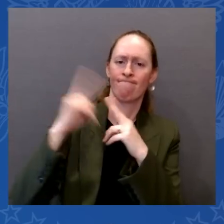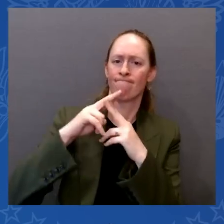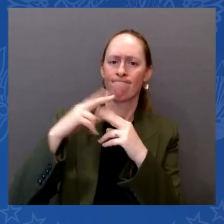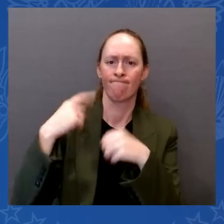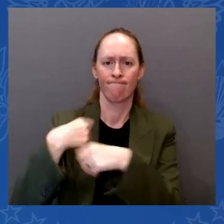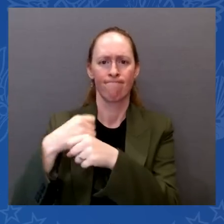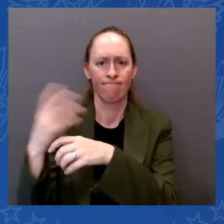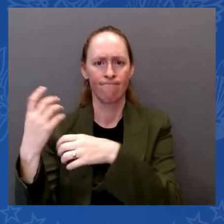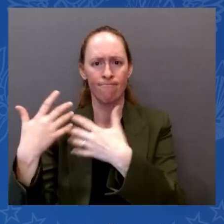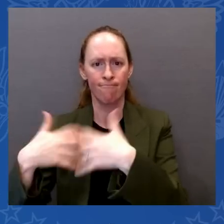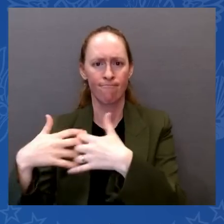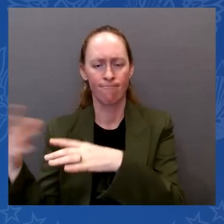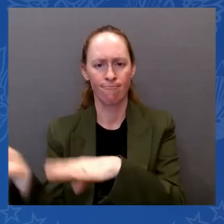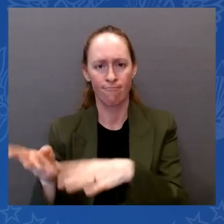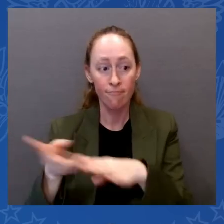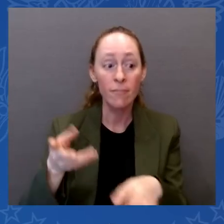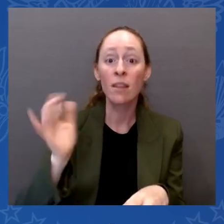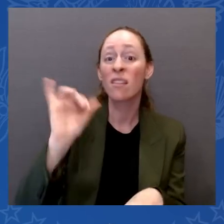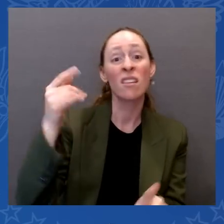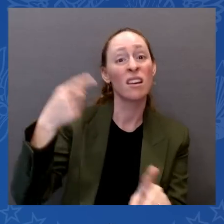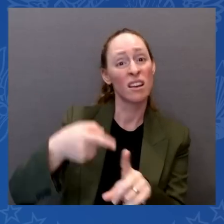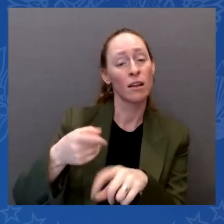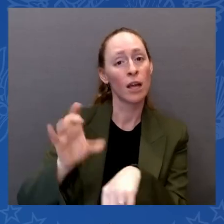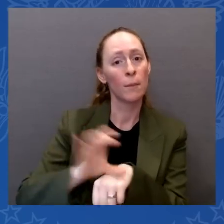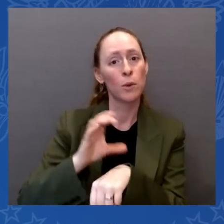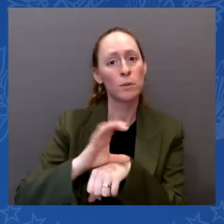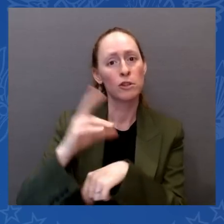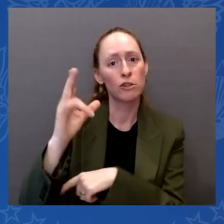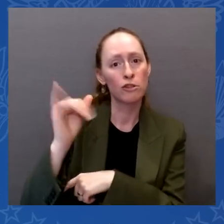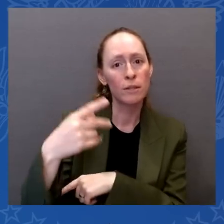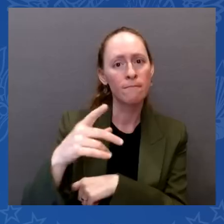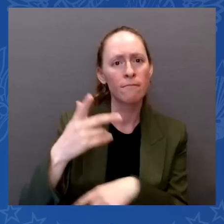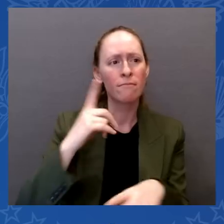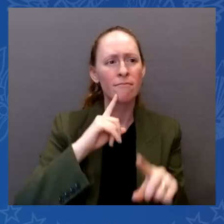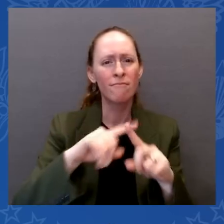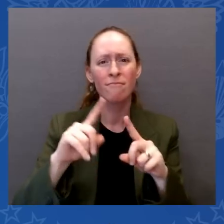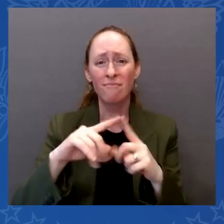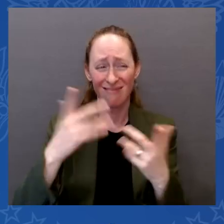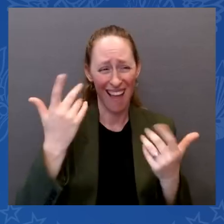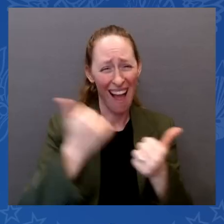from your washing machine to your automobile to our weapon systems. It's amazing.